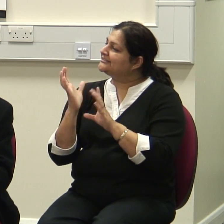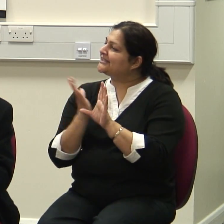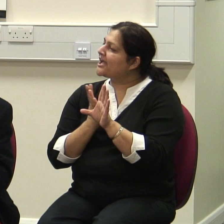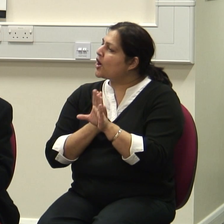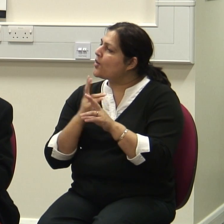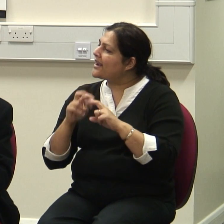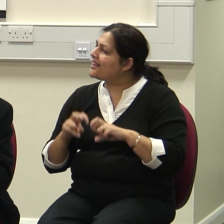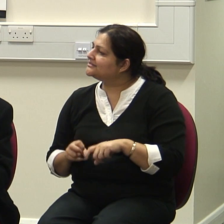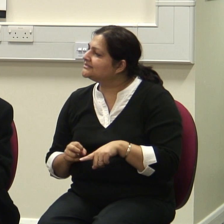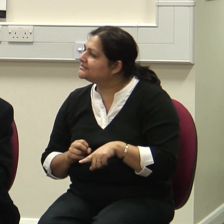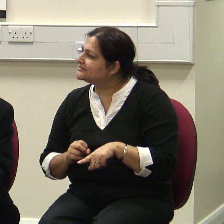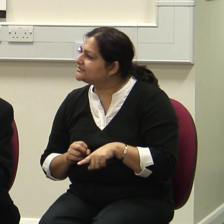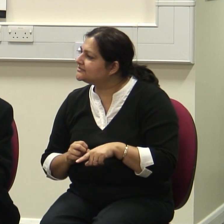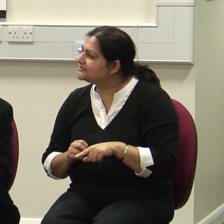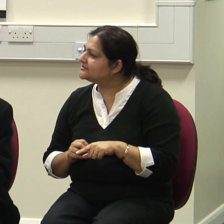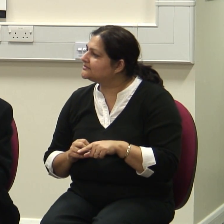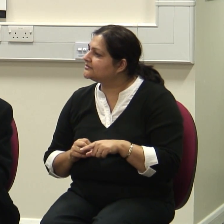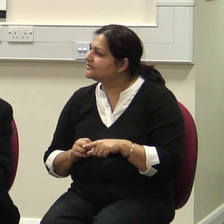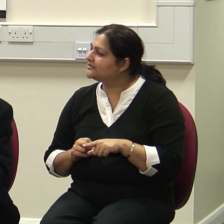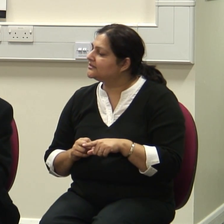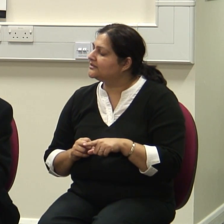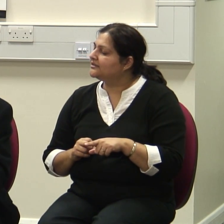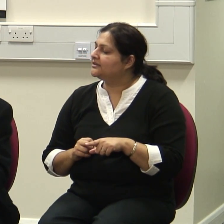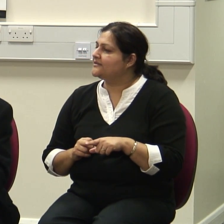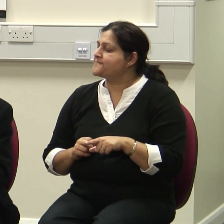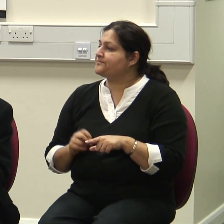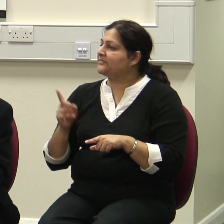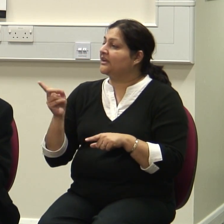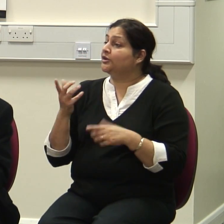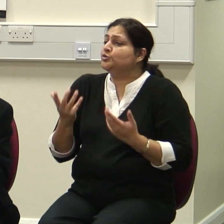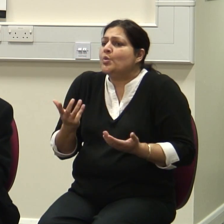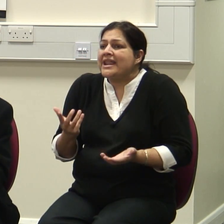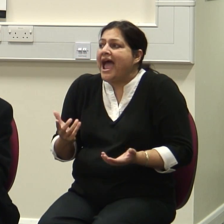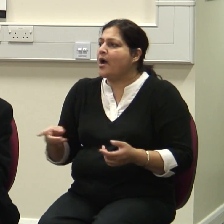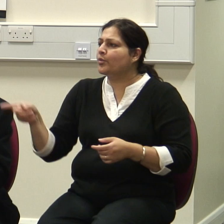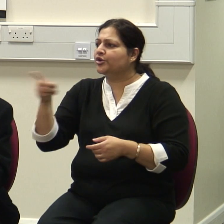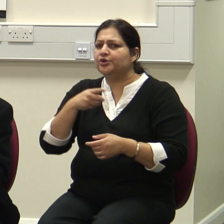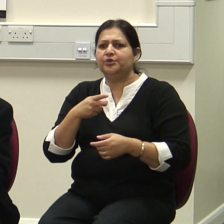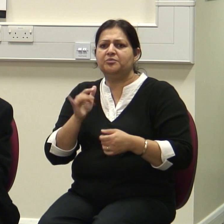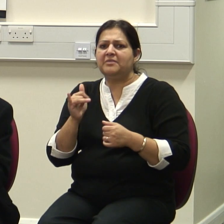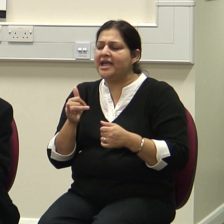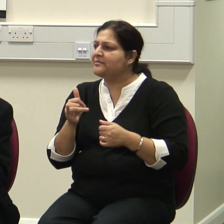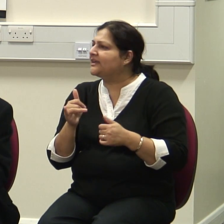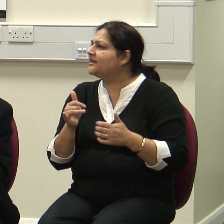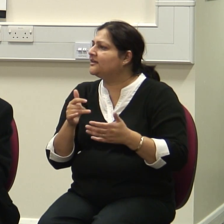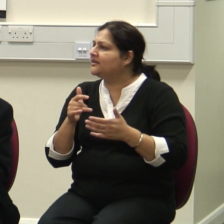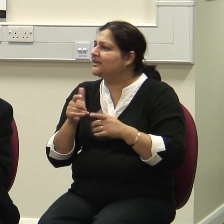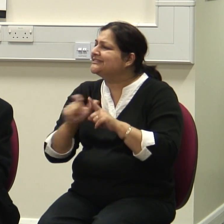language and how we understand things – if you now read an ordinary dictionary entry